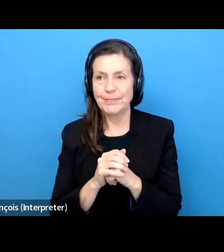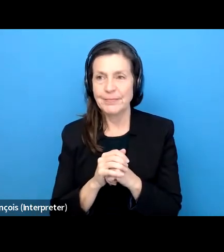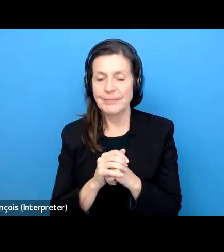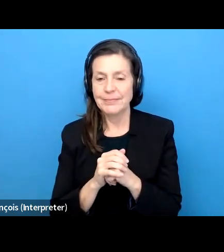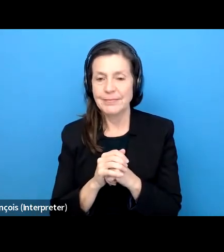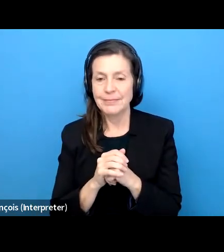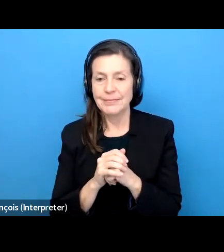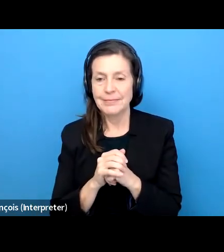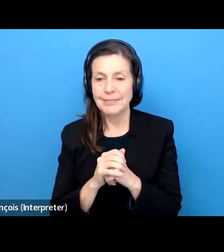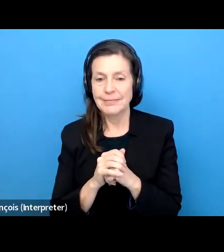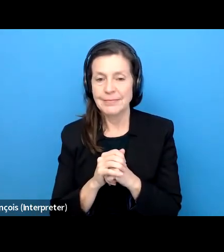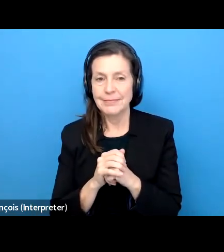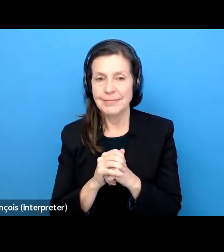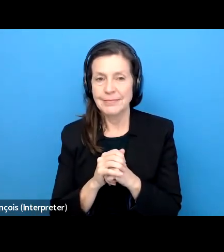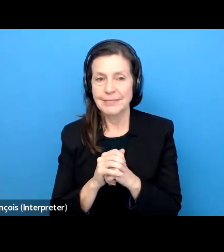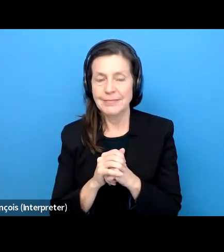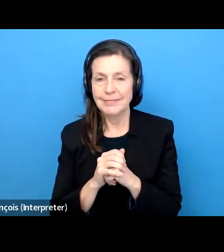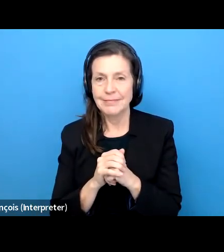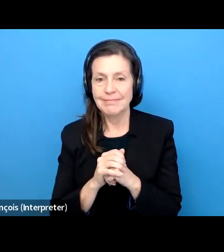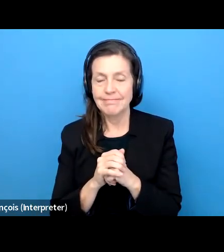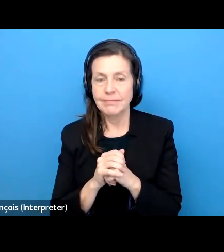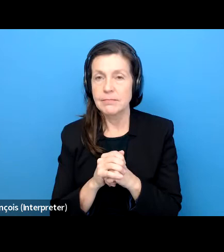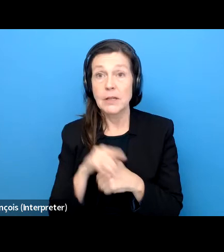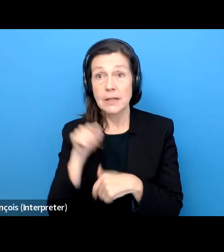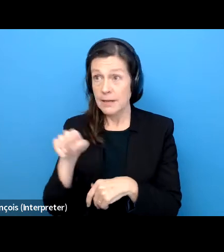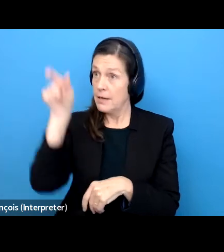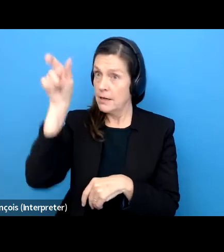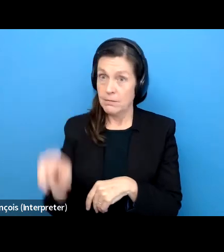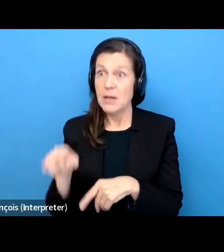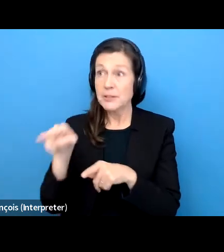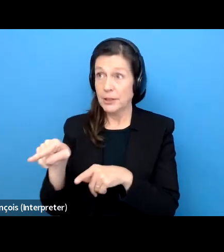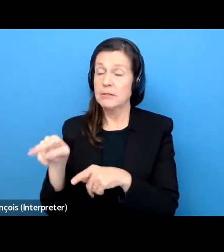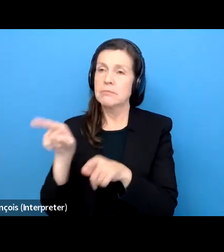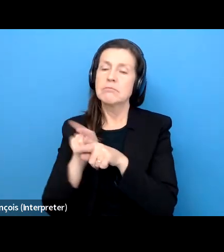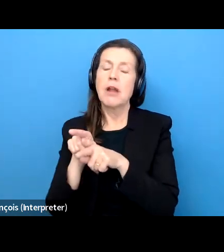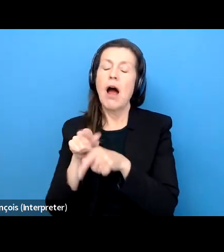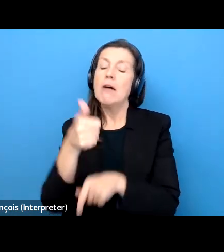So he confirmed straight away his participation in this webinar